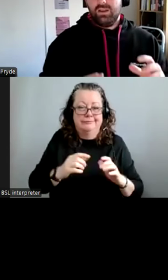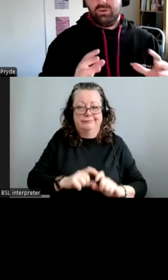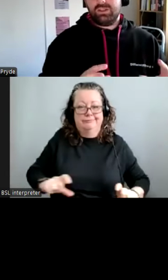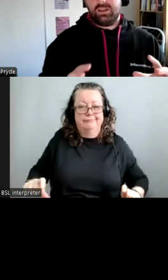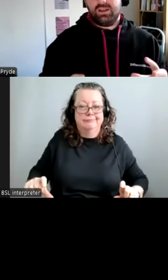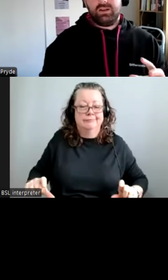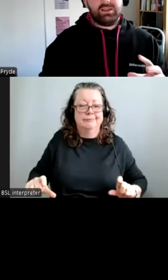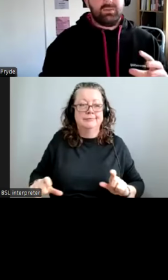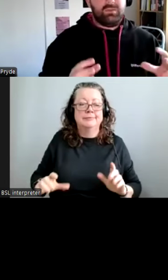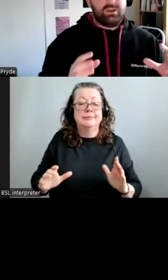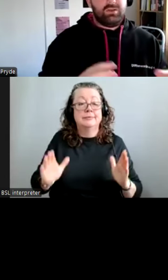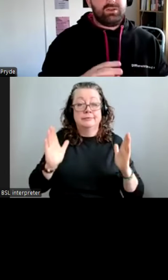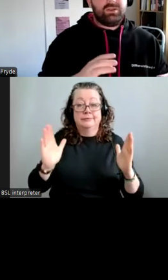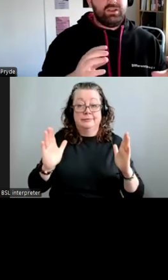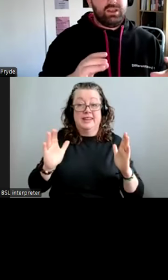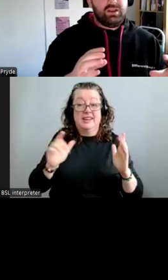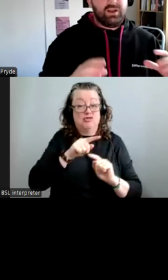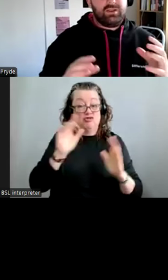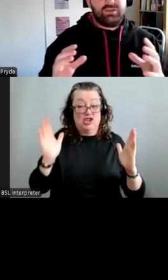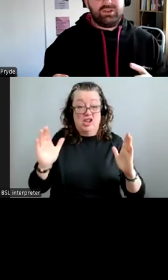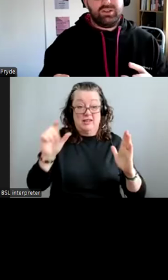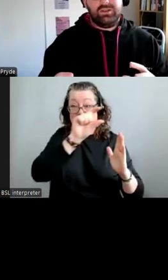What we see there is that when we use the correct structure,